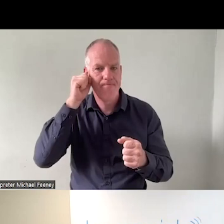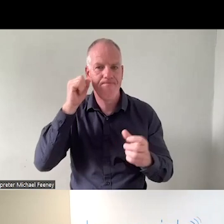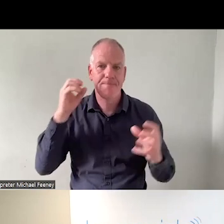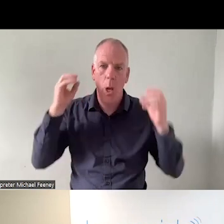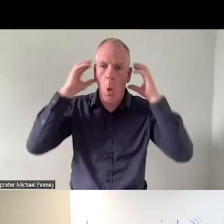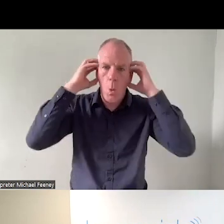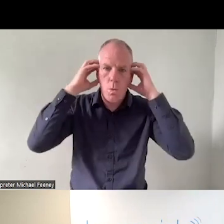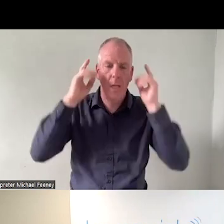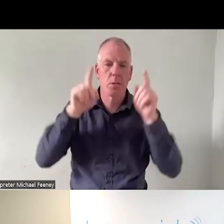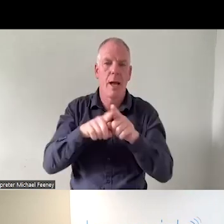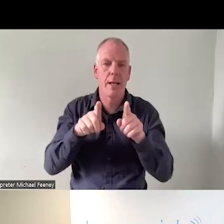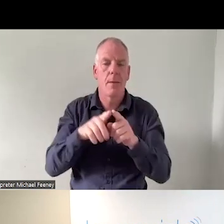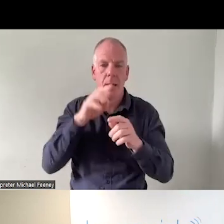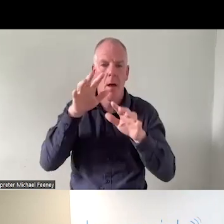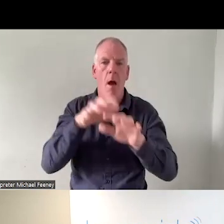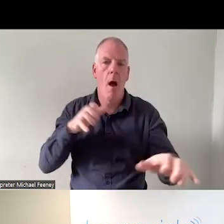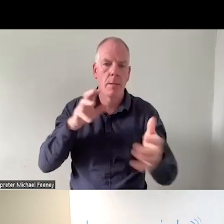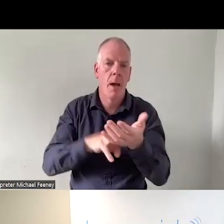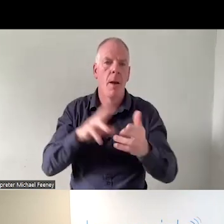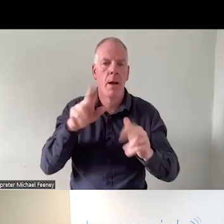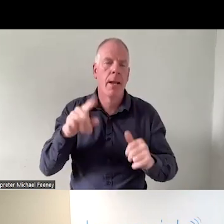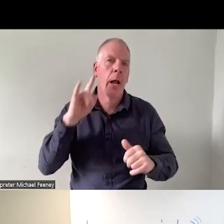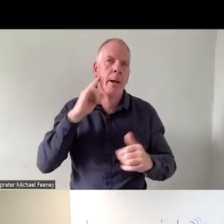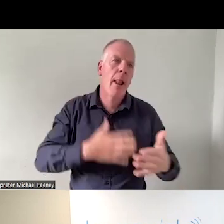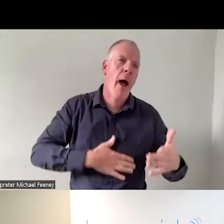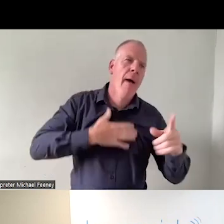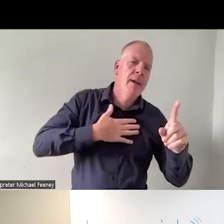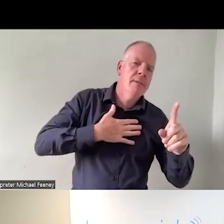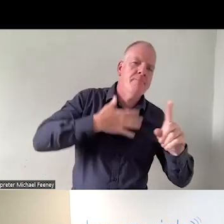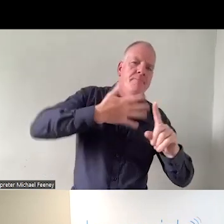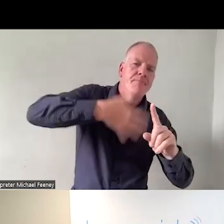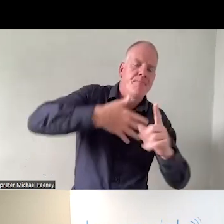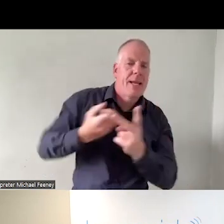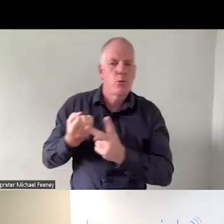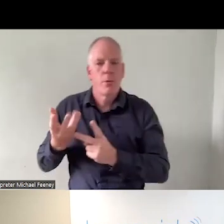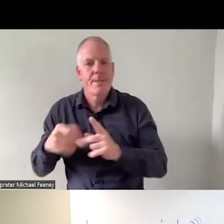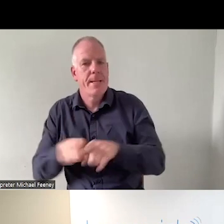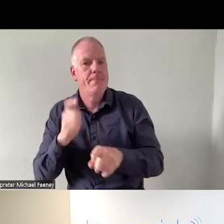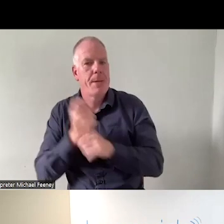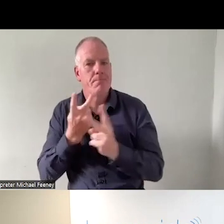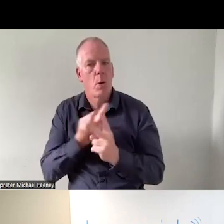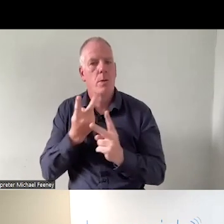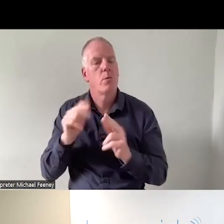so that the audience member can hear both live sound and the description, and there's ways of controlling that.